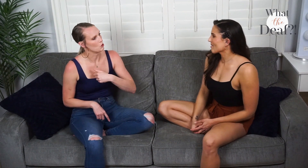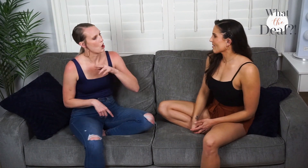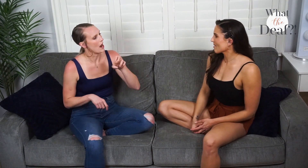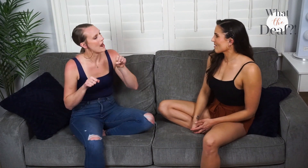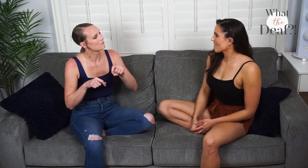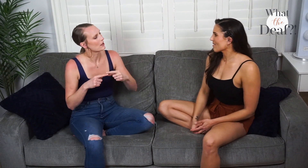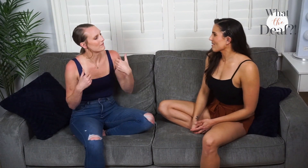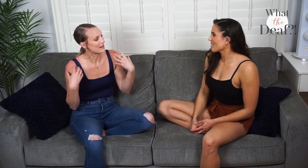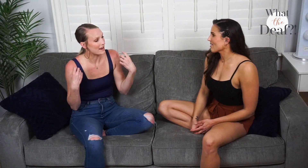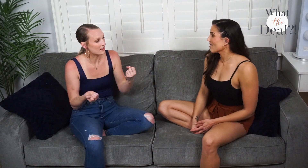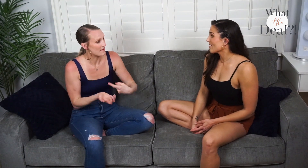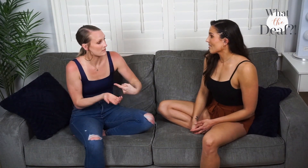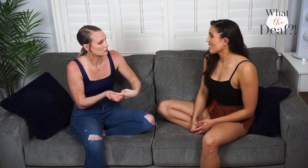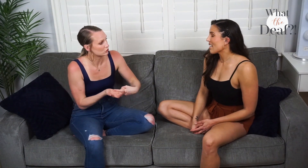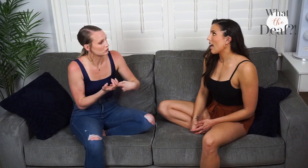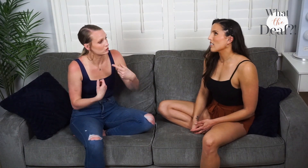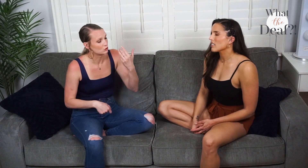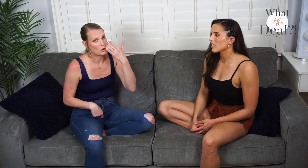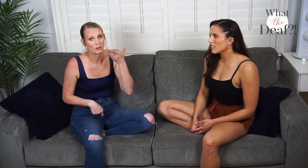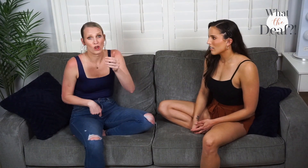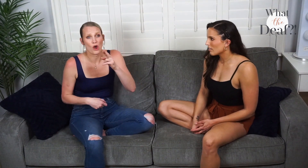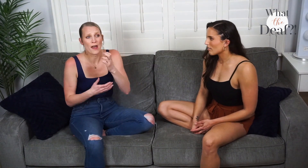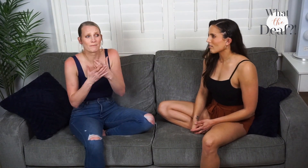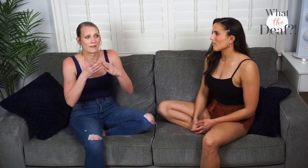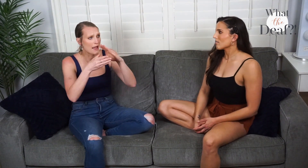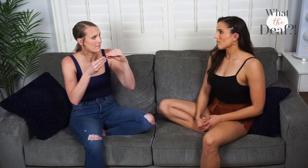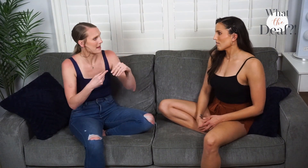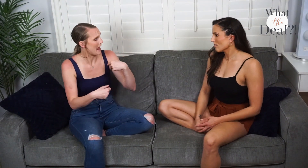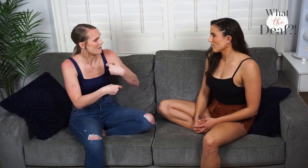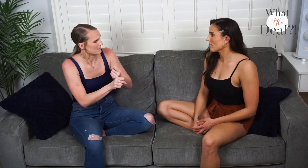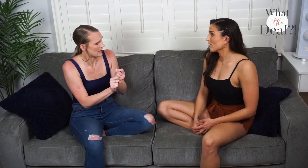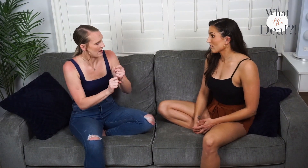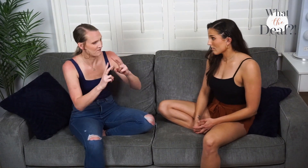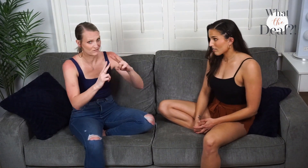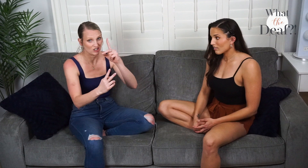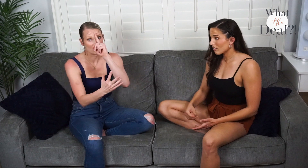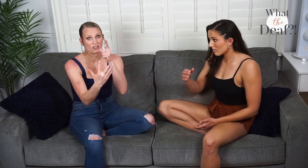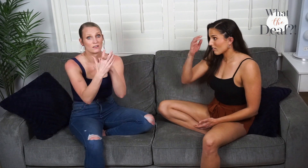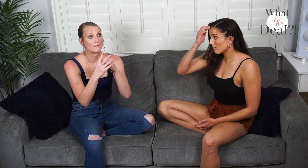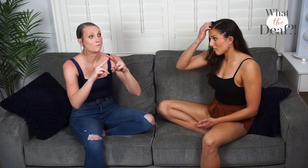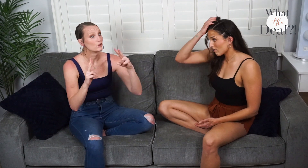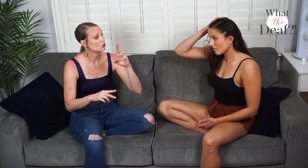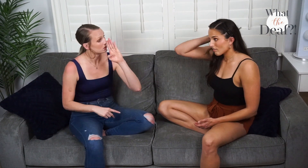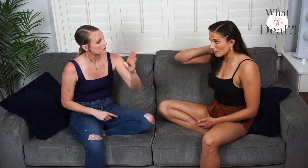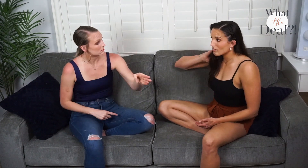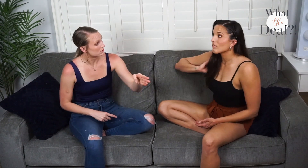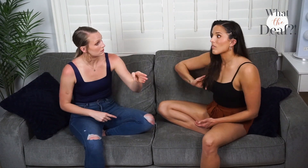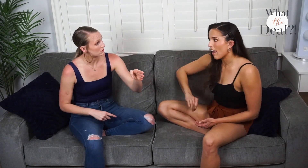that we were able to have that healthy conversation. There were some comments that I made that were very to the point and very direct